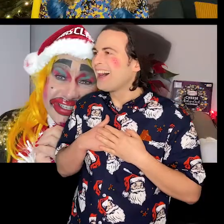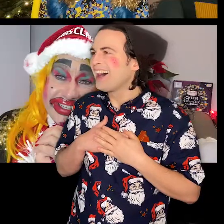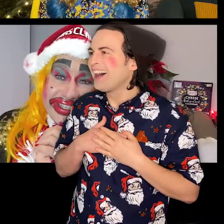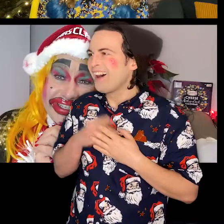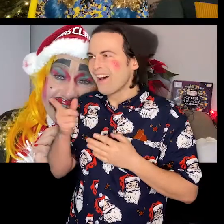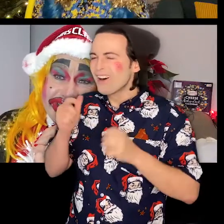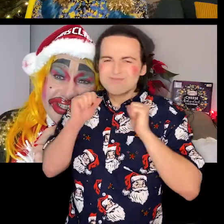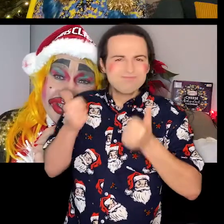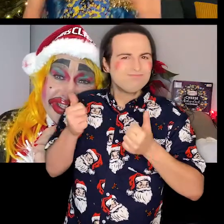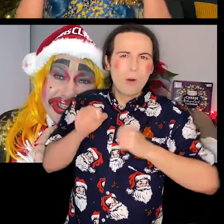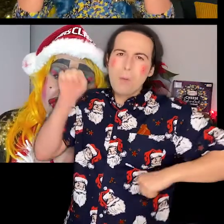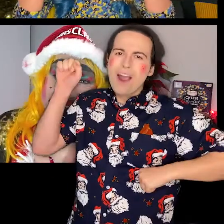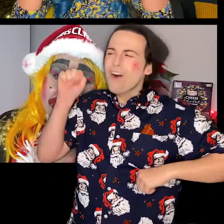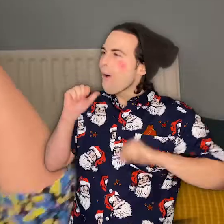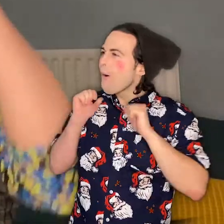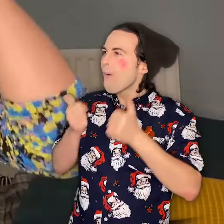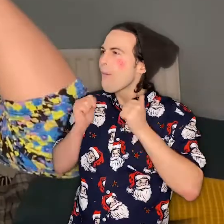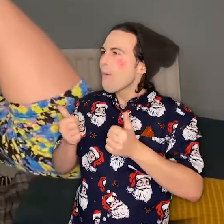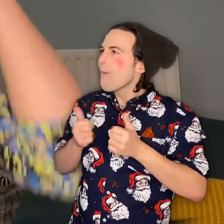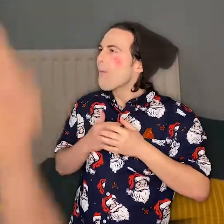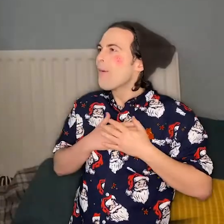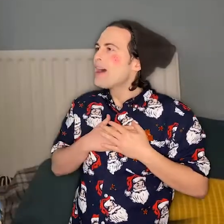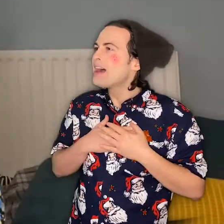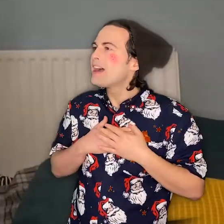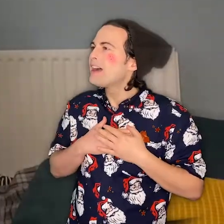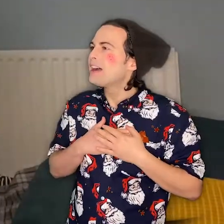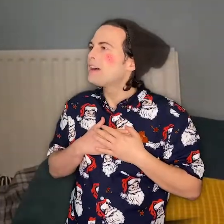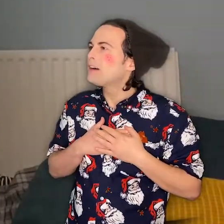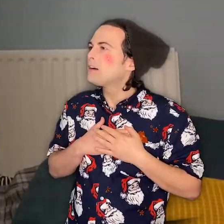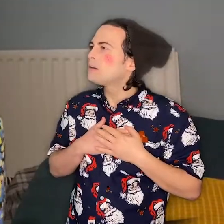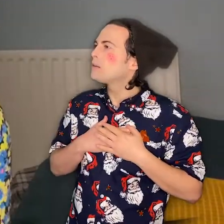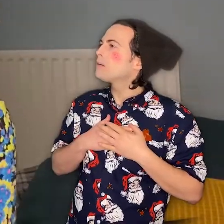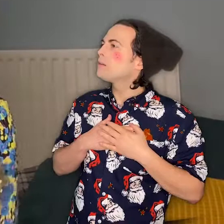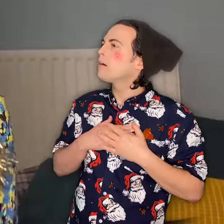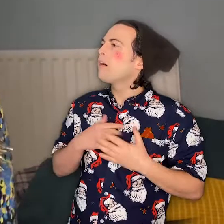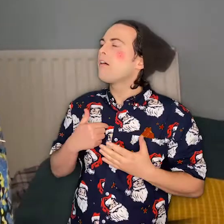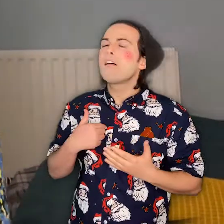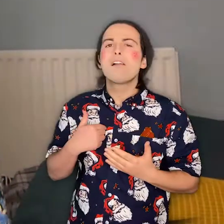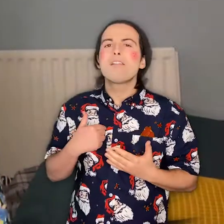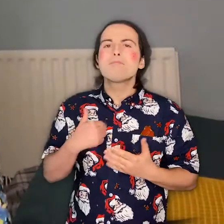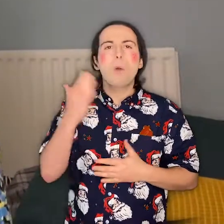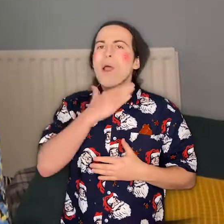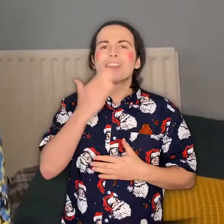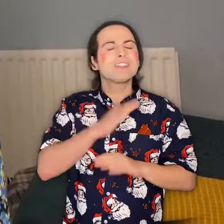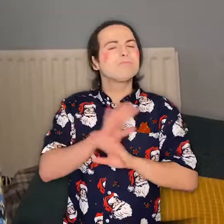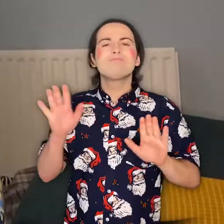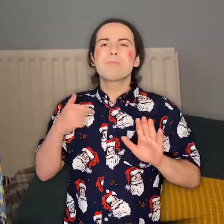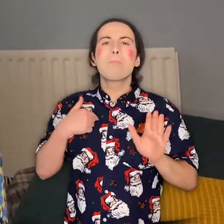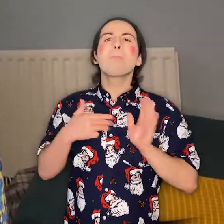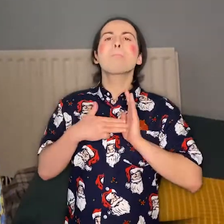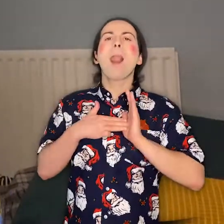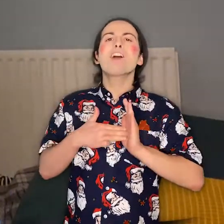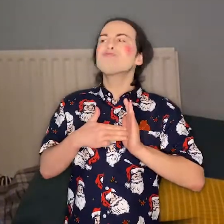Wind - No, it's just Margaret now, and that's good enough for me.